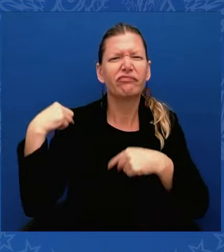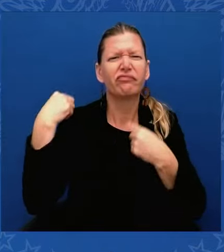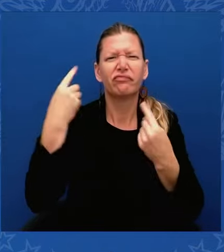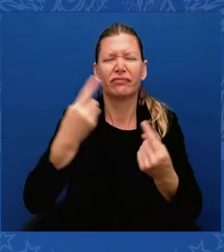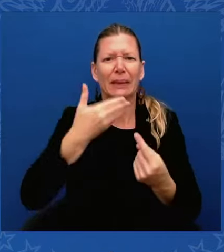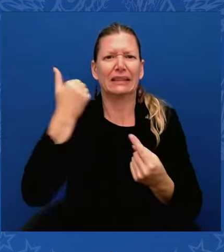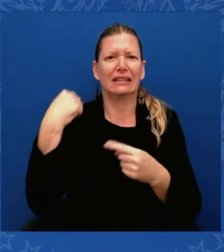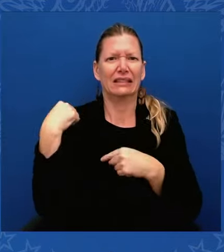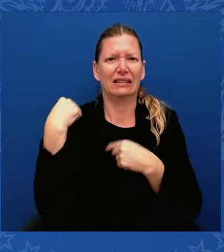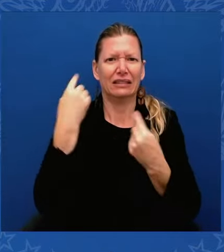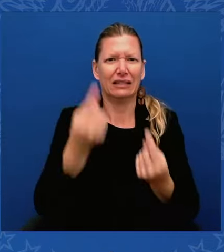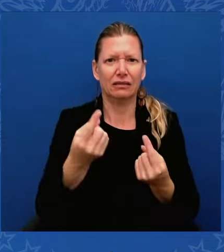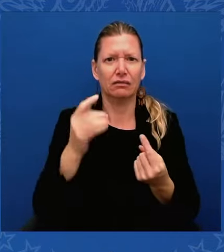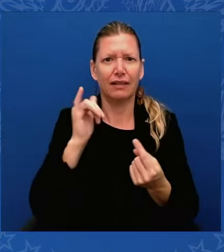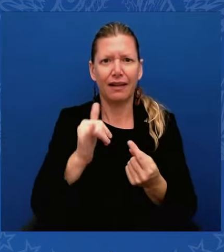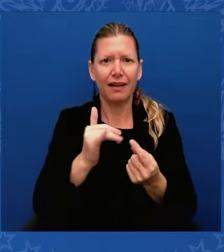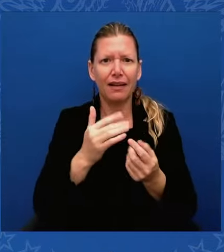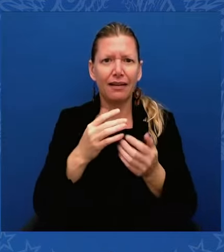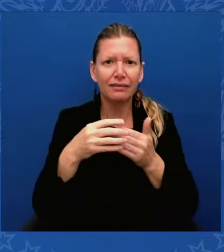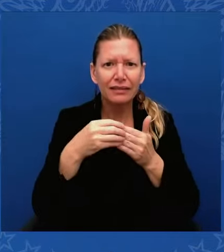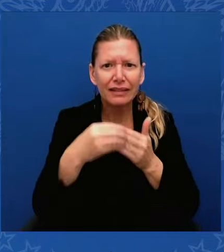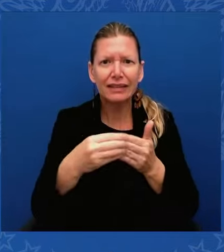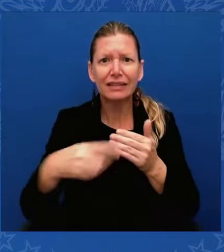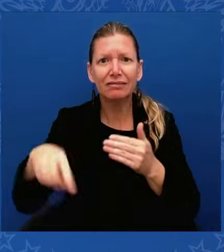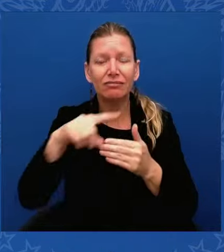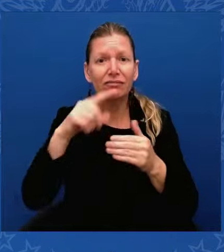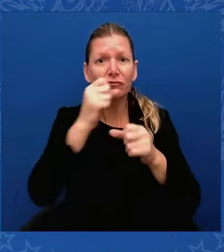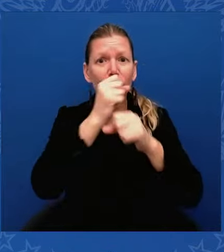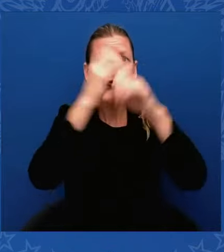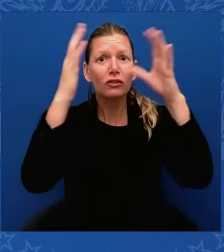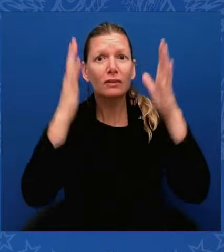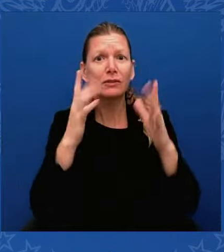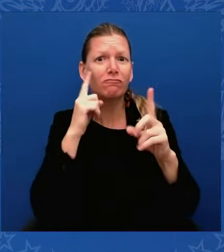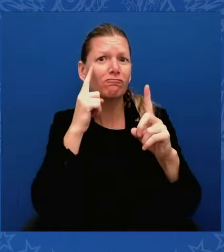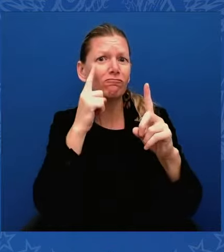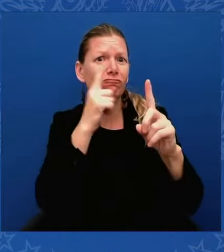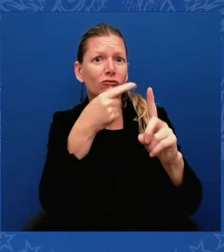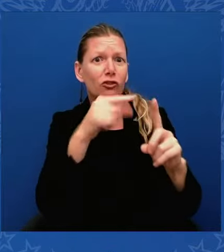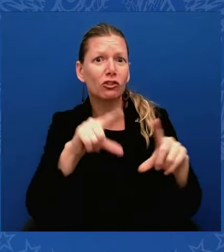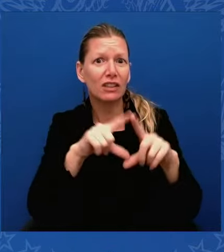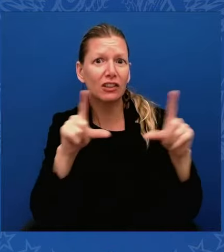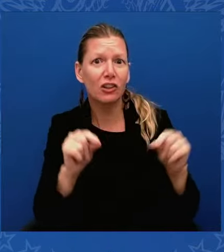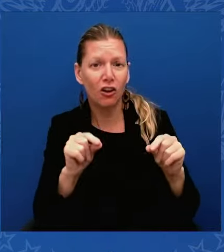Unfortunately, those provisions are not included in the recent bipartisan border bill. That was the first bill ever introduced